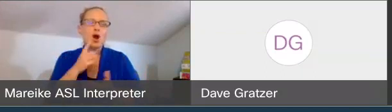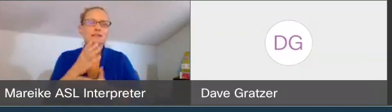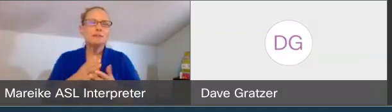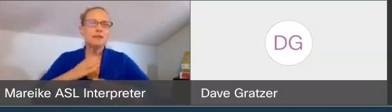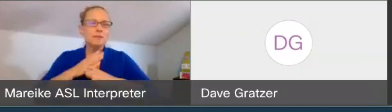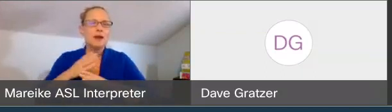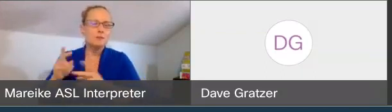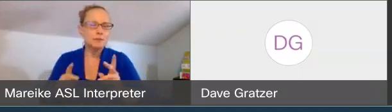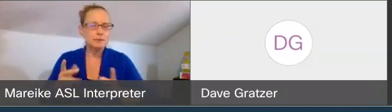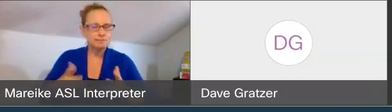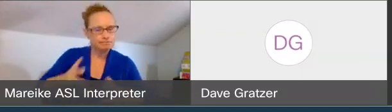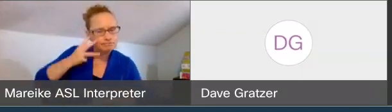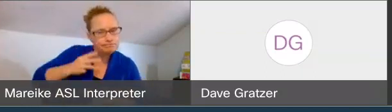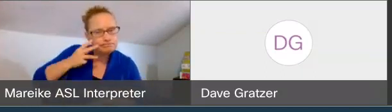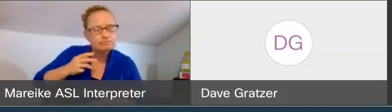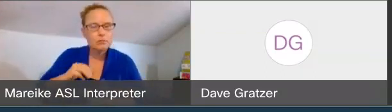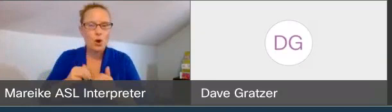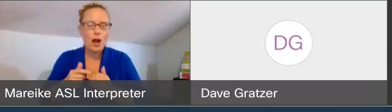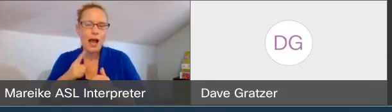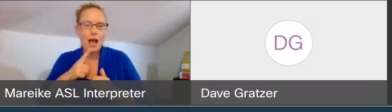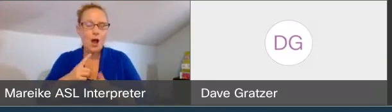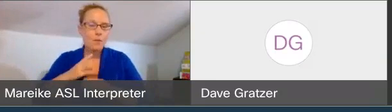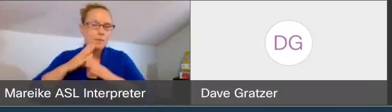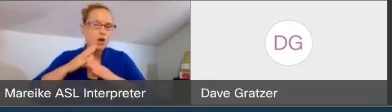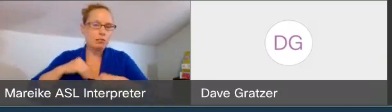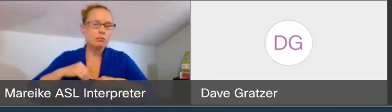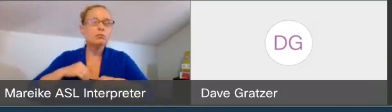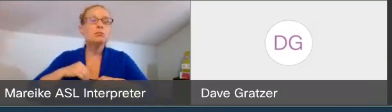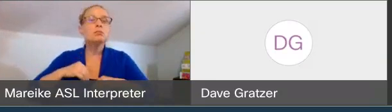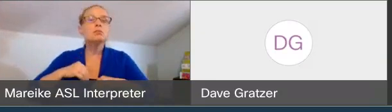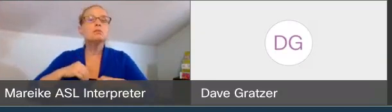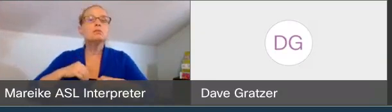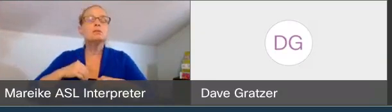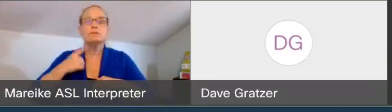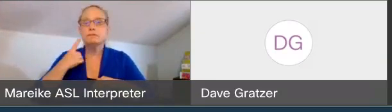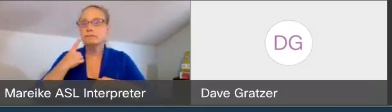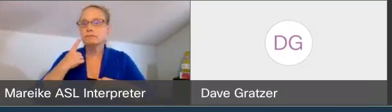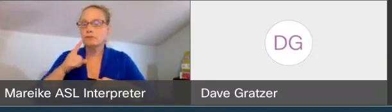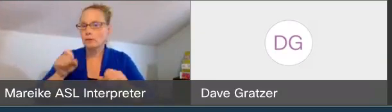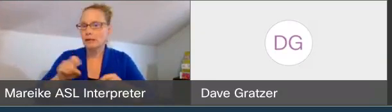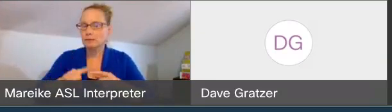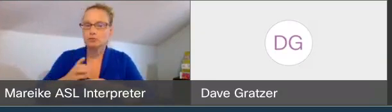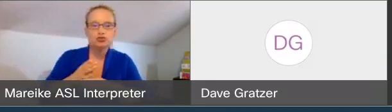experiencing or how have they overcome sort of the barriers of being able to share information